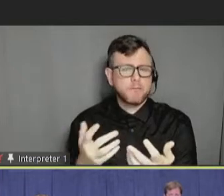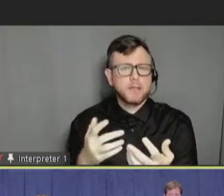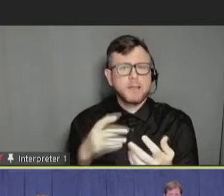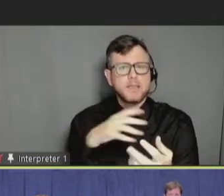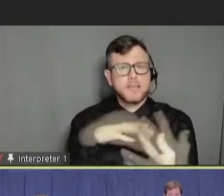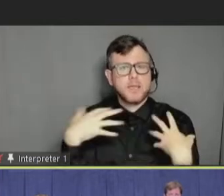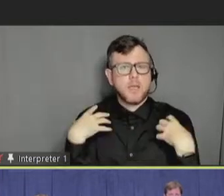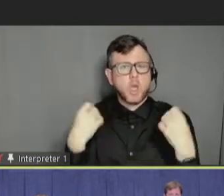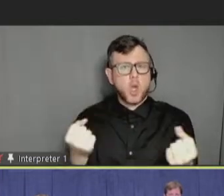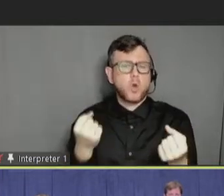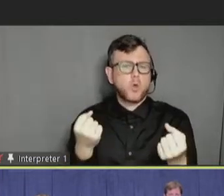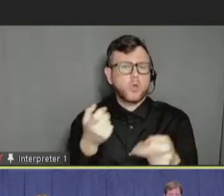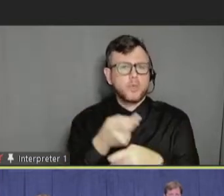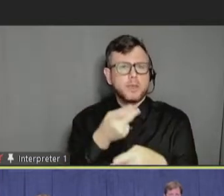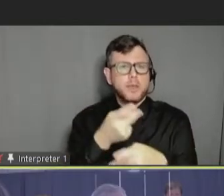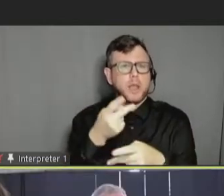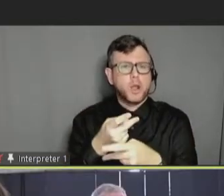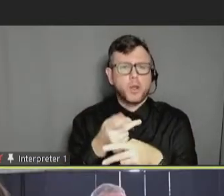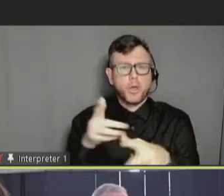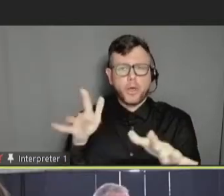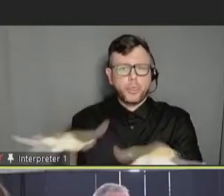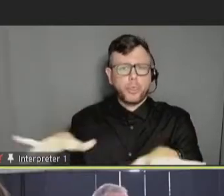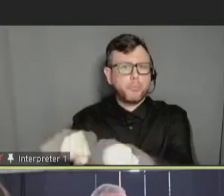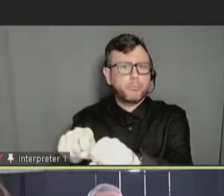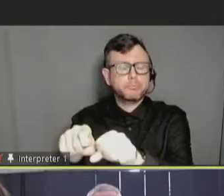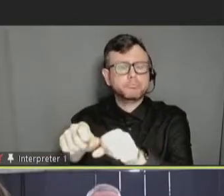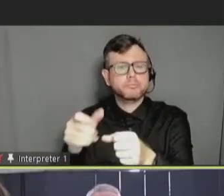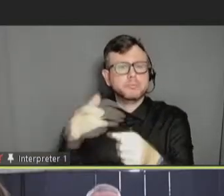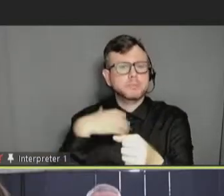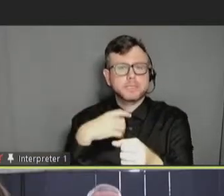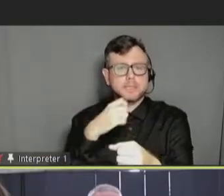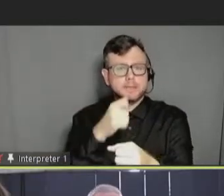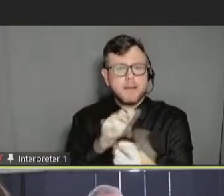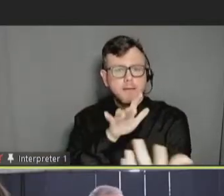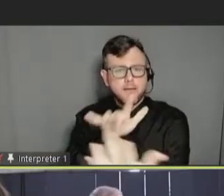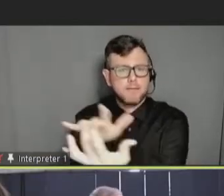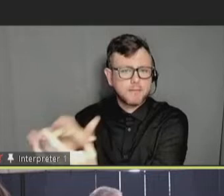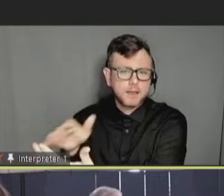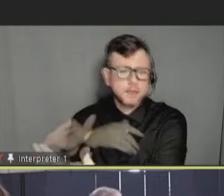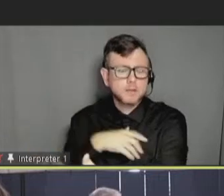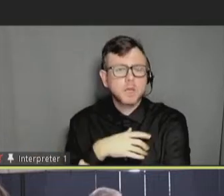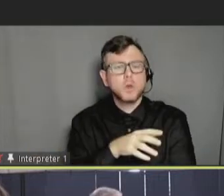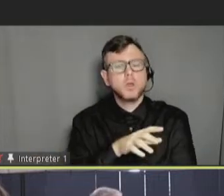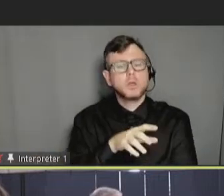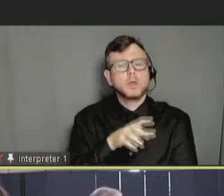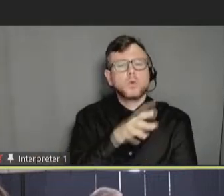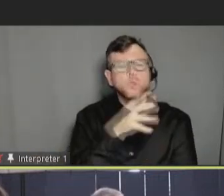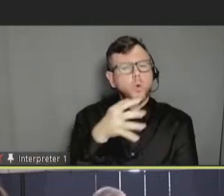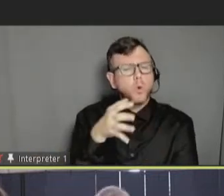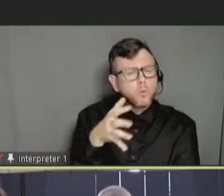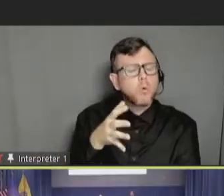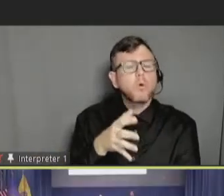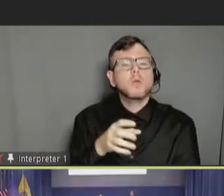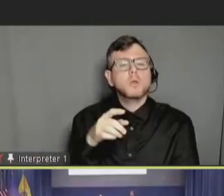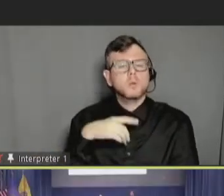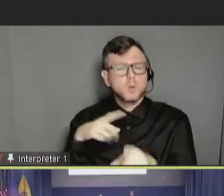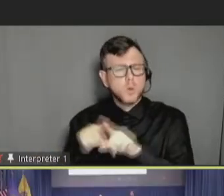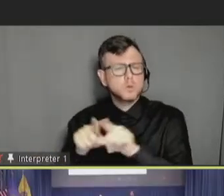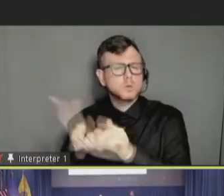you know, in our rural areas and in some of our urban areas also. Rebecca Coyle?